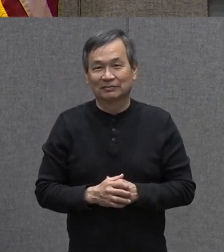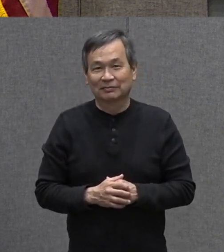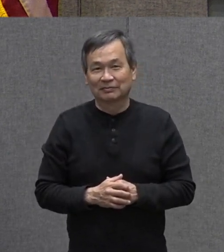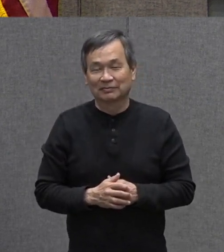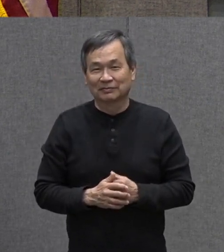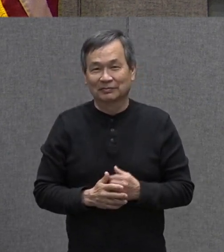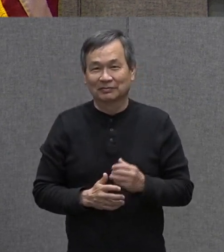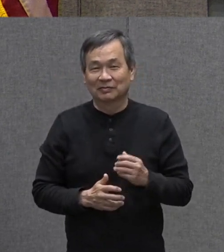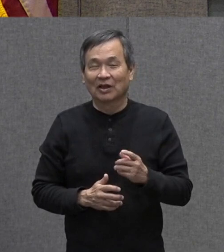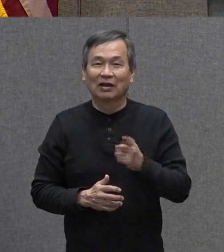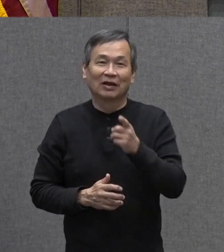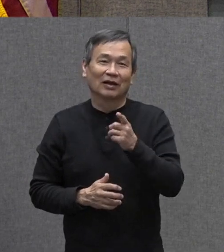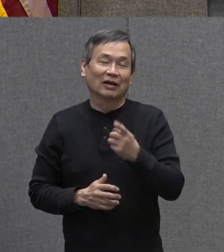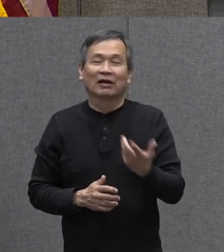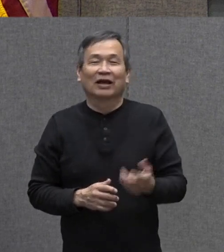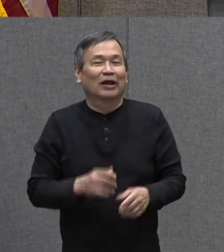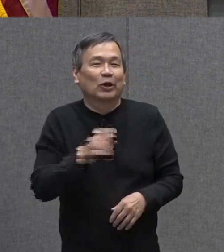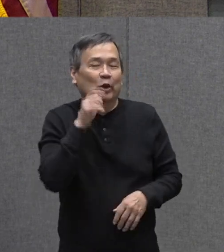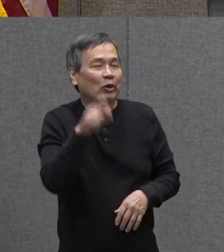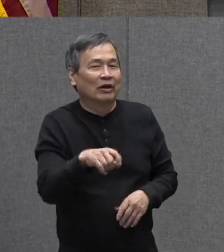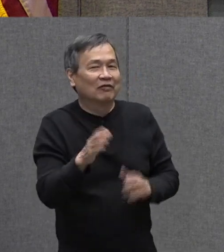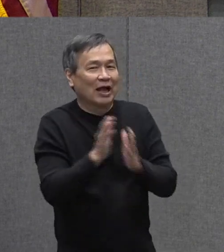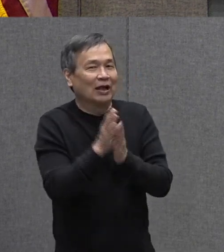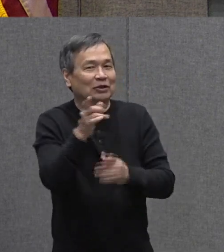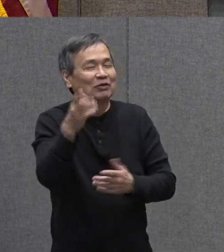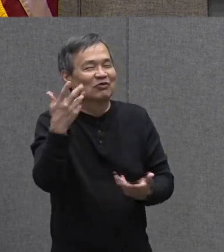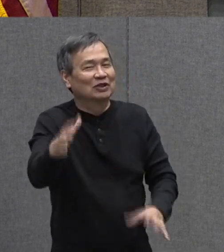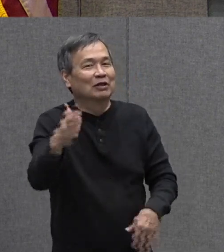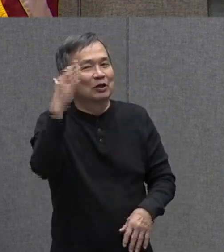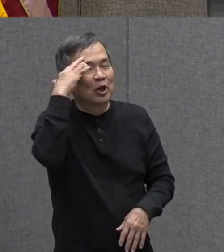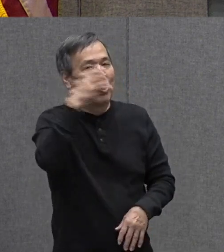I don't even have to ask, you knew this was an apple.